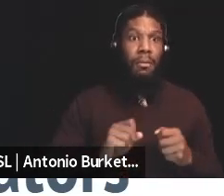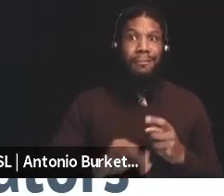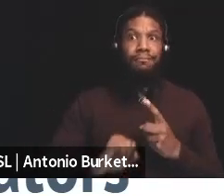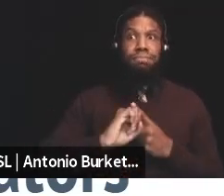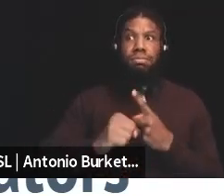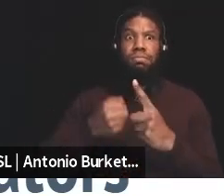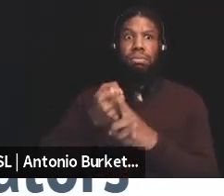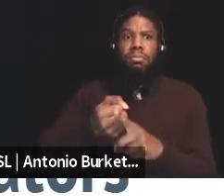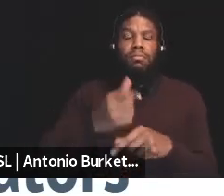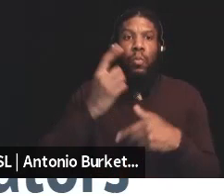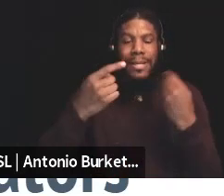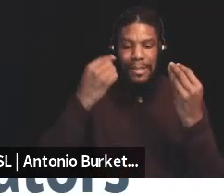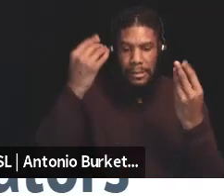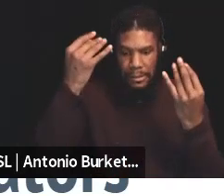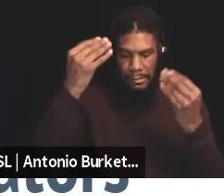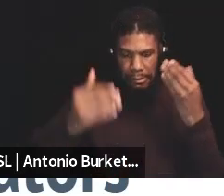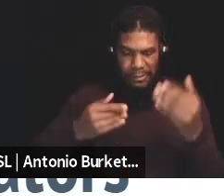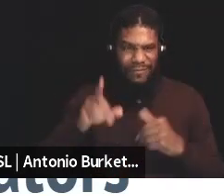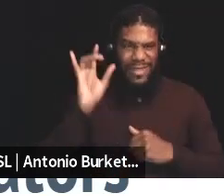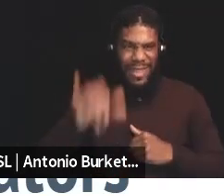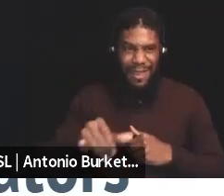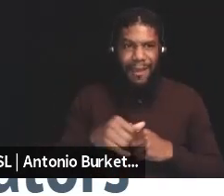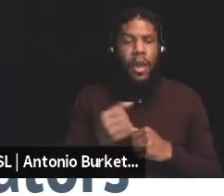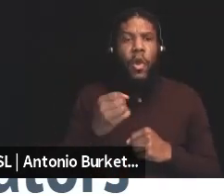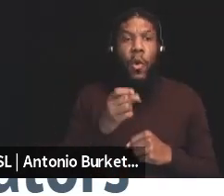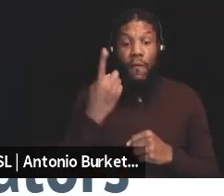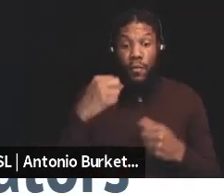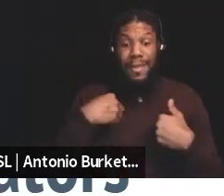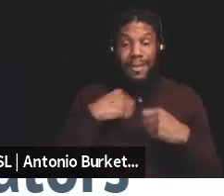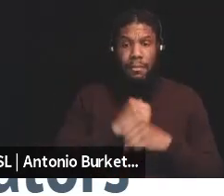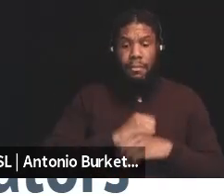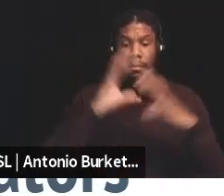thing. So, when I think about collaboration between our instructors and administrators,